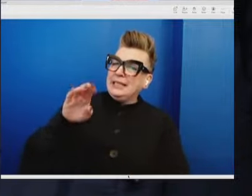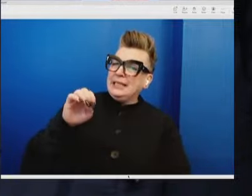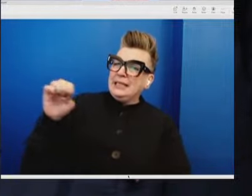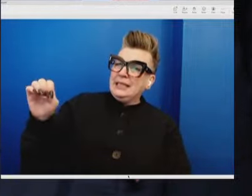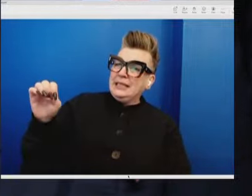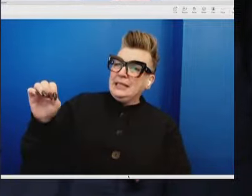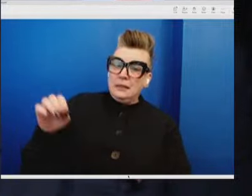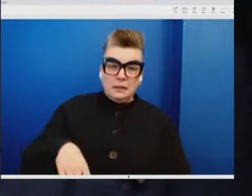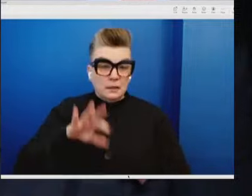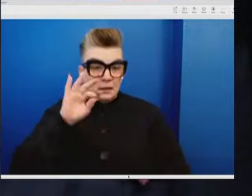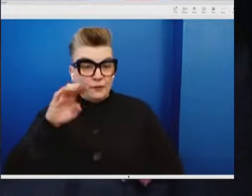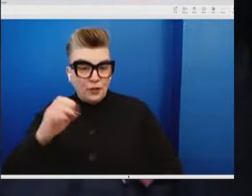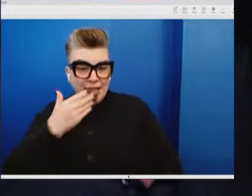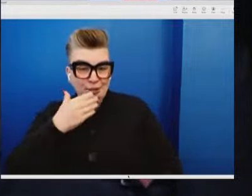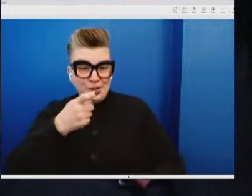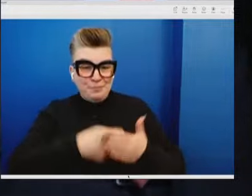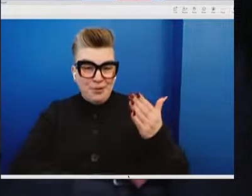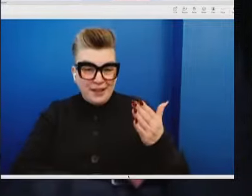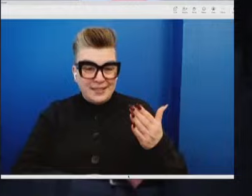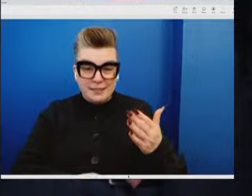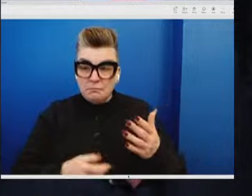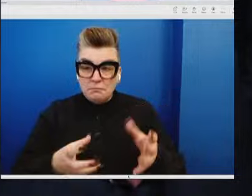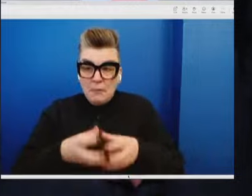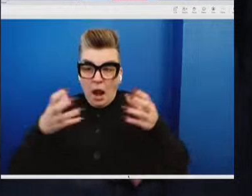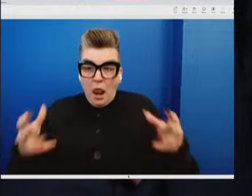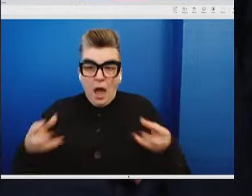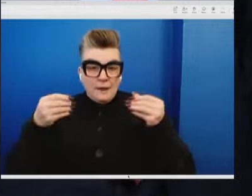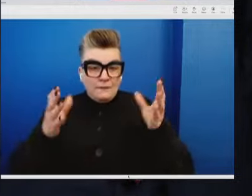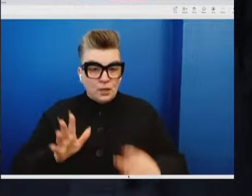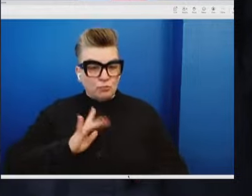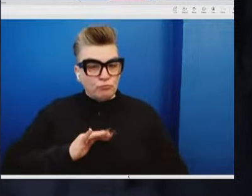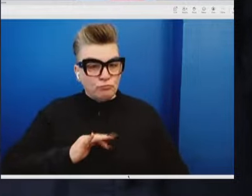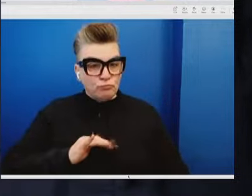for a lot of vendors, they do a lot of business in other areas just to be able to be in the game